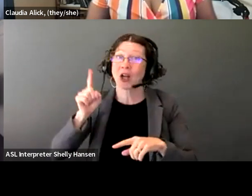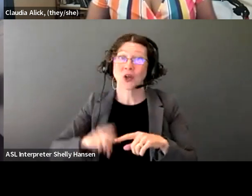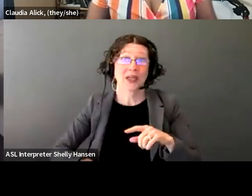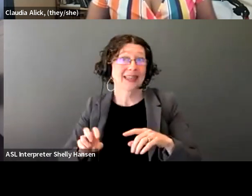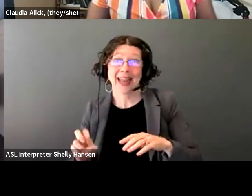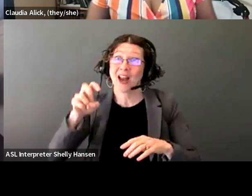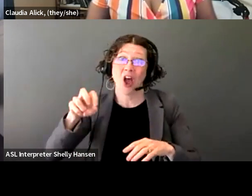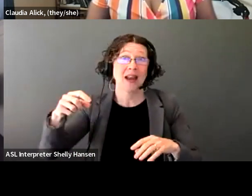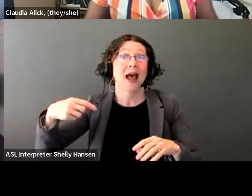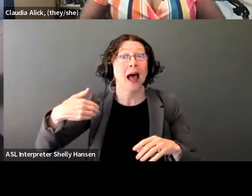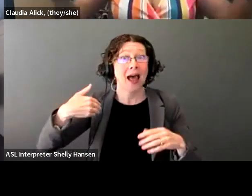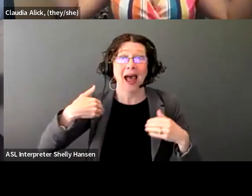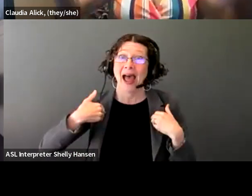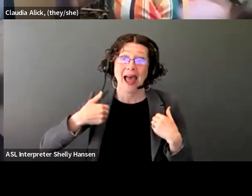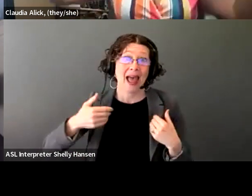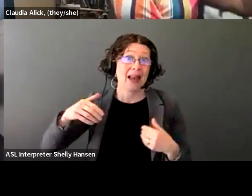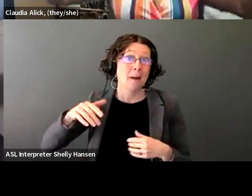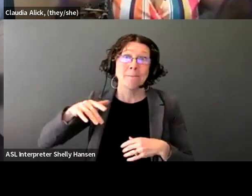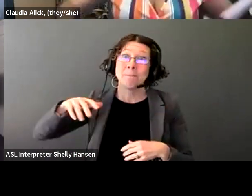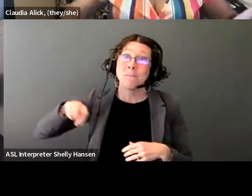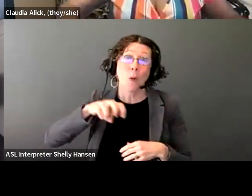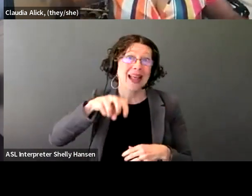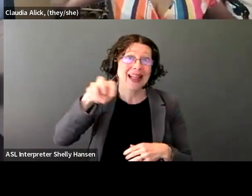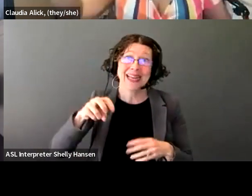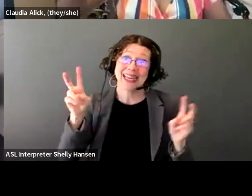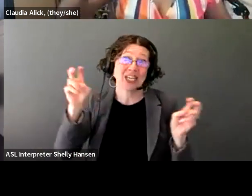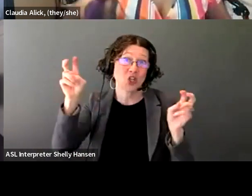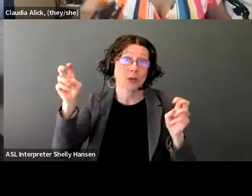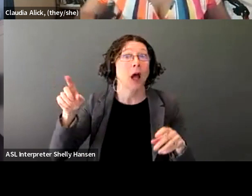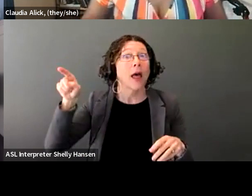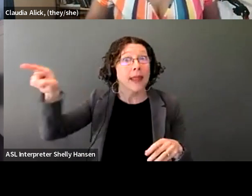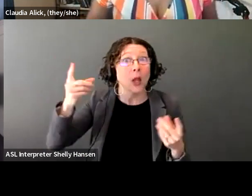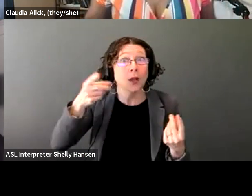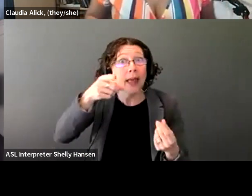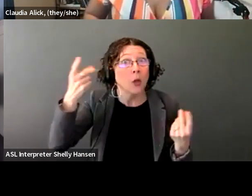They took out a row of seats in the theater and kept them out for the entire tech process.